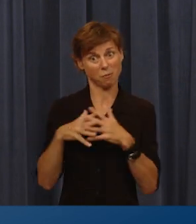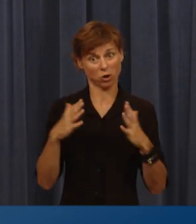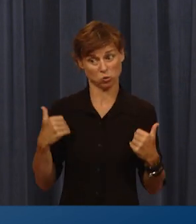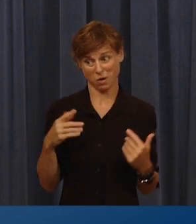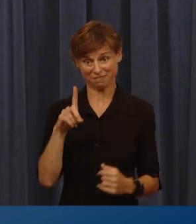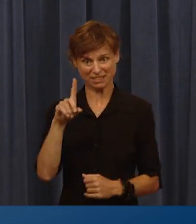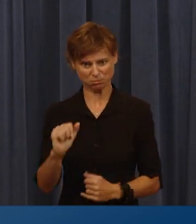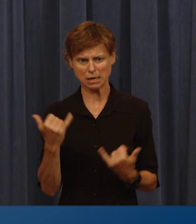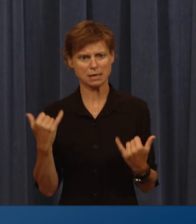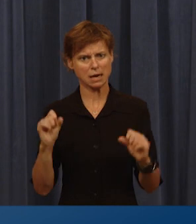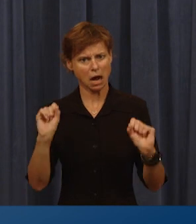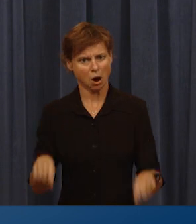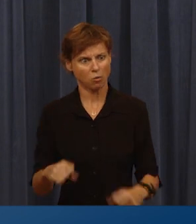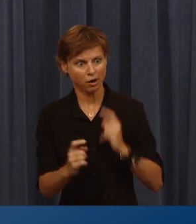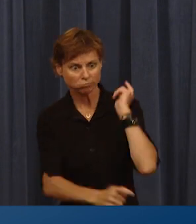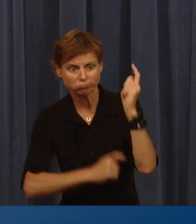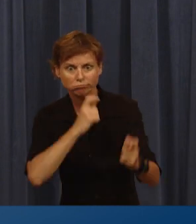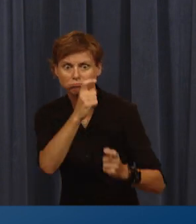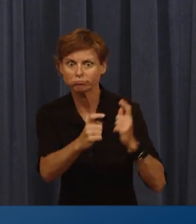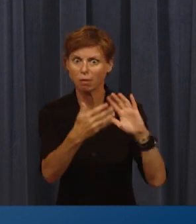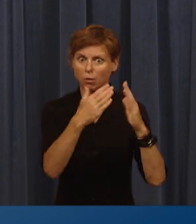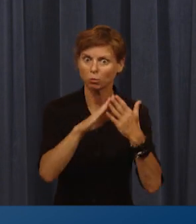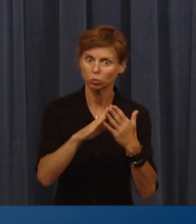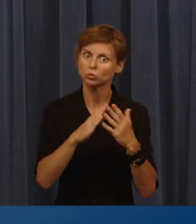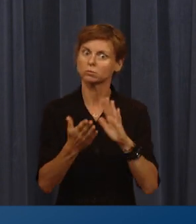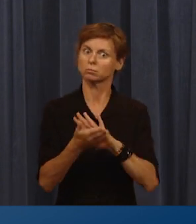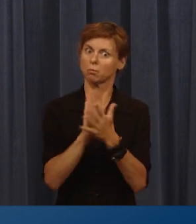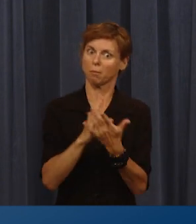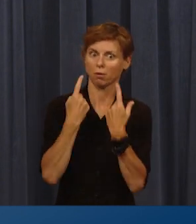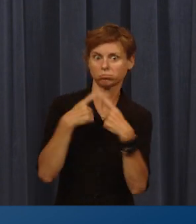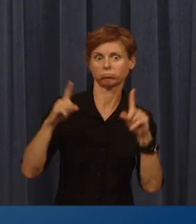to their communities and achieve their full potential.